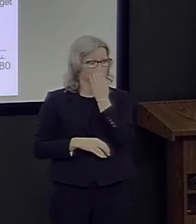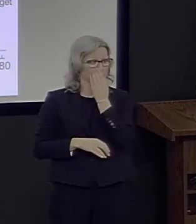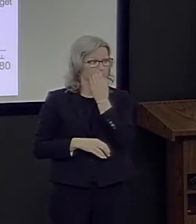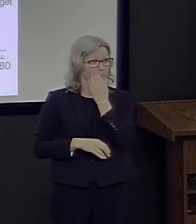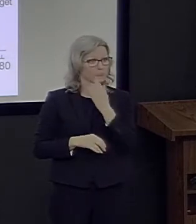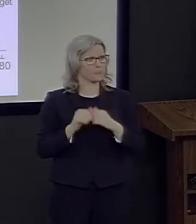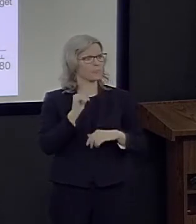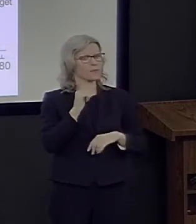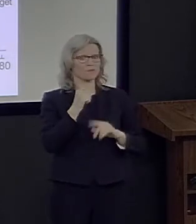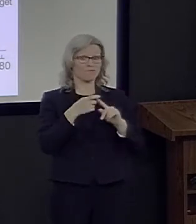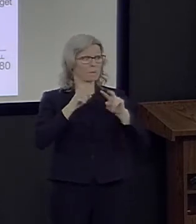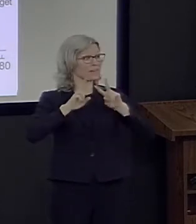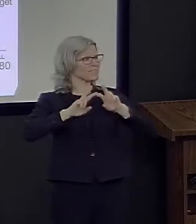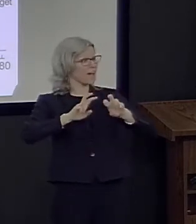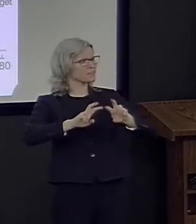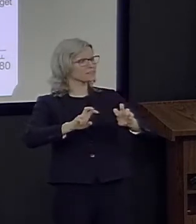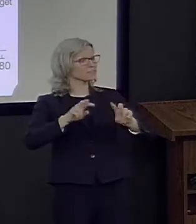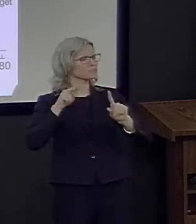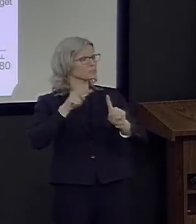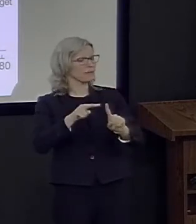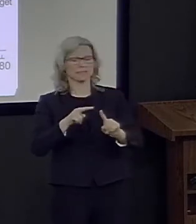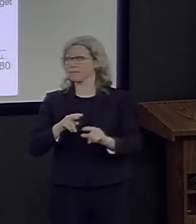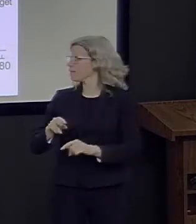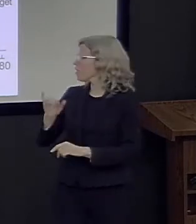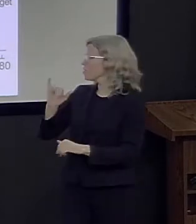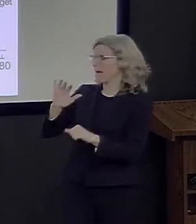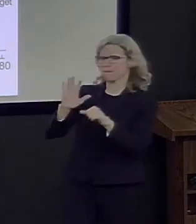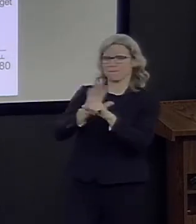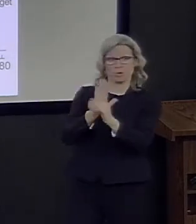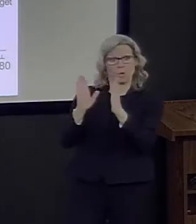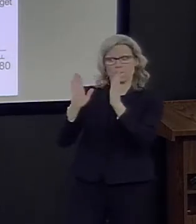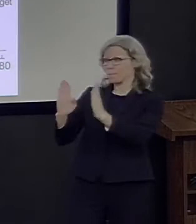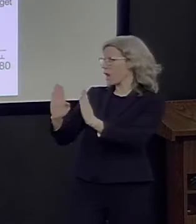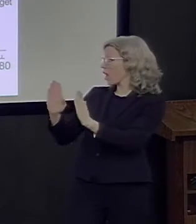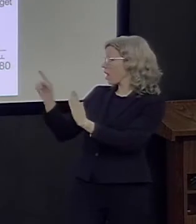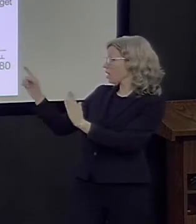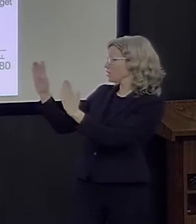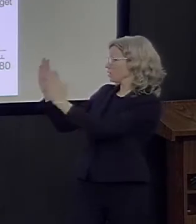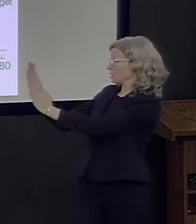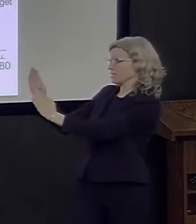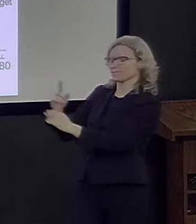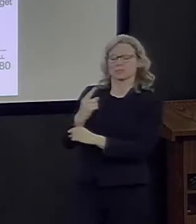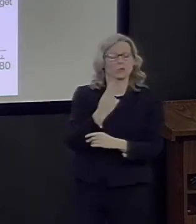this entire block is treated as a single activity block versus rest.